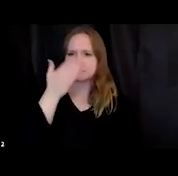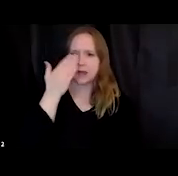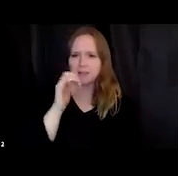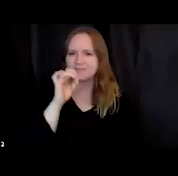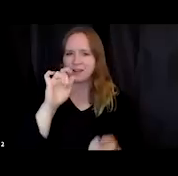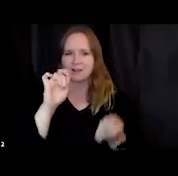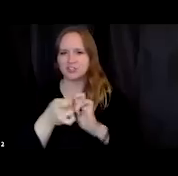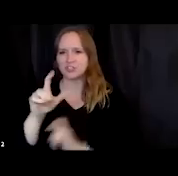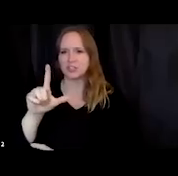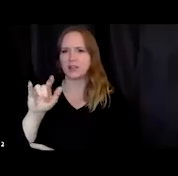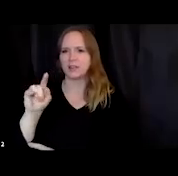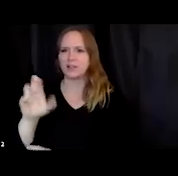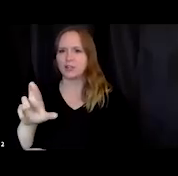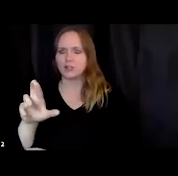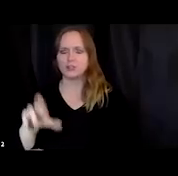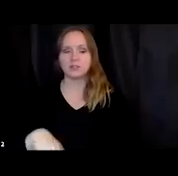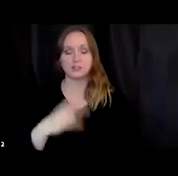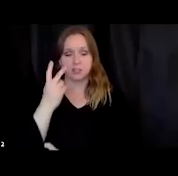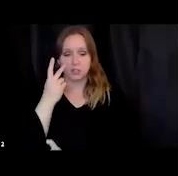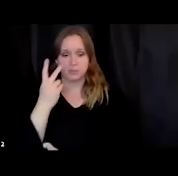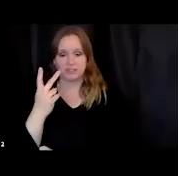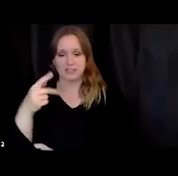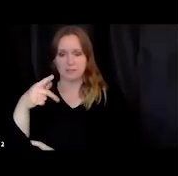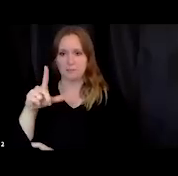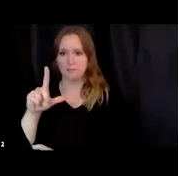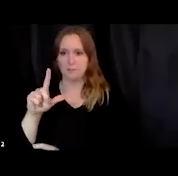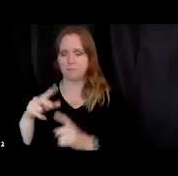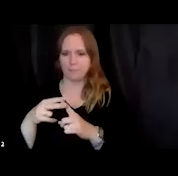You see plumbing and electrical systems aren't playing, aren't fully functionable.